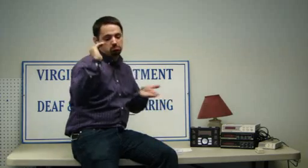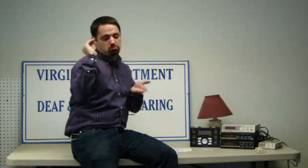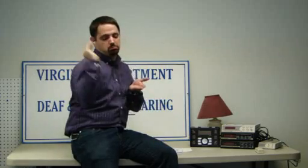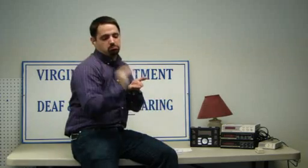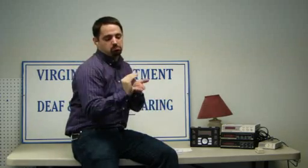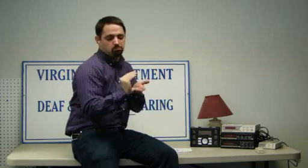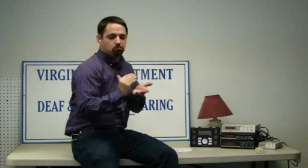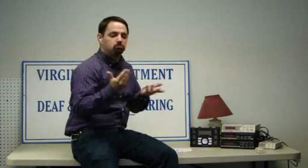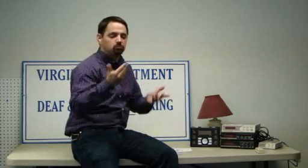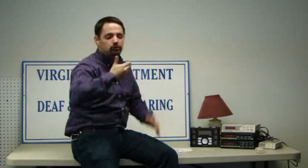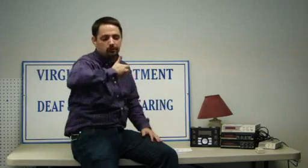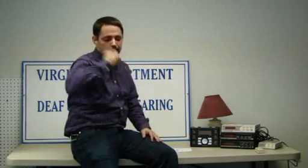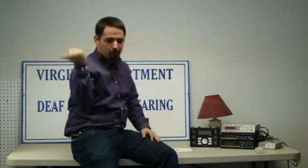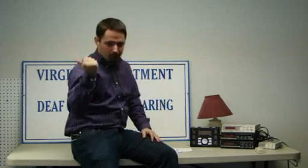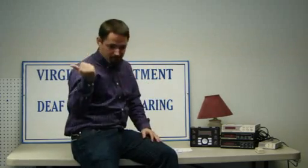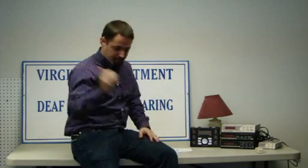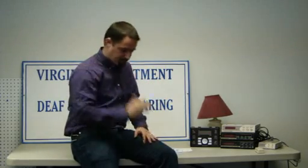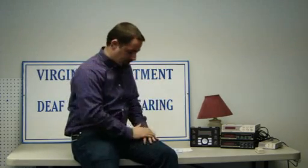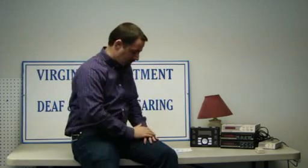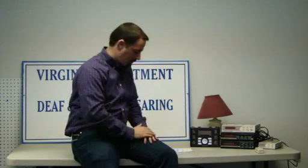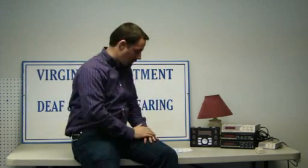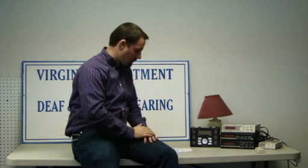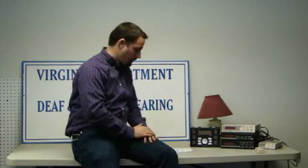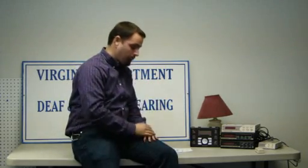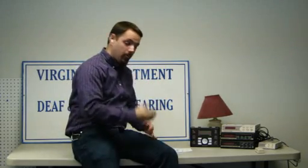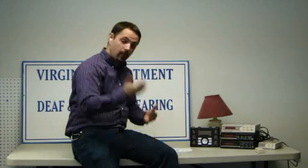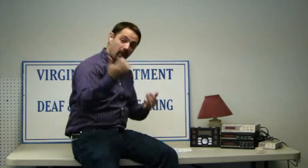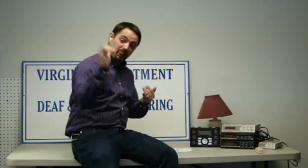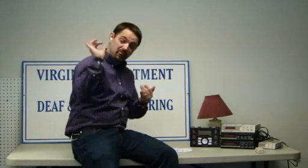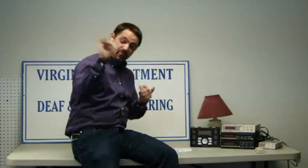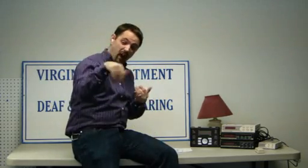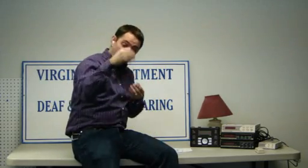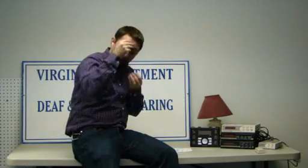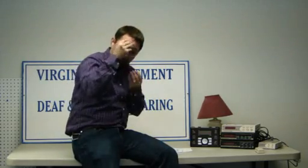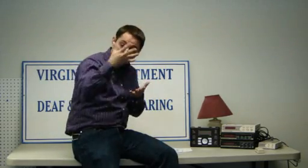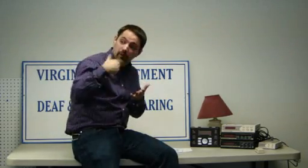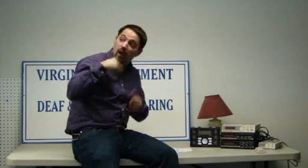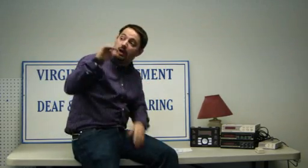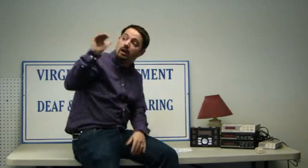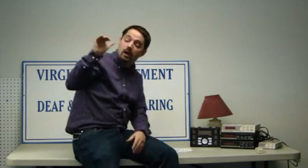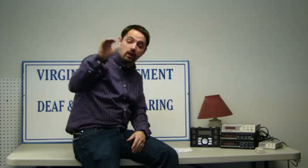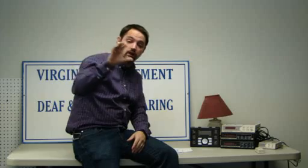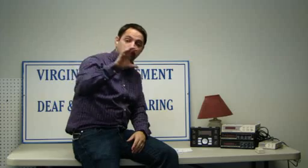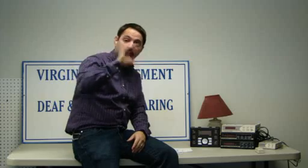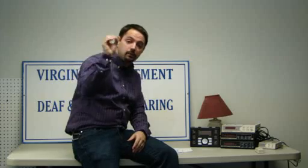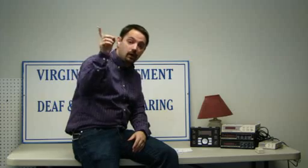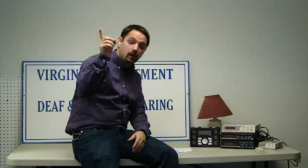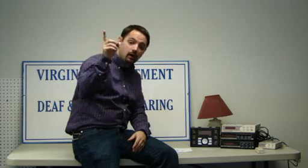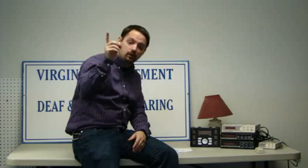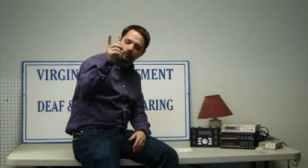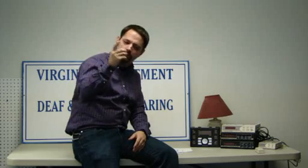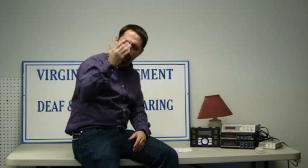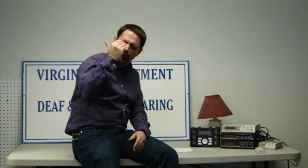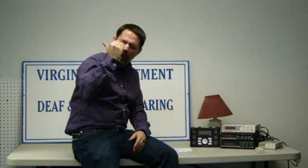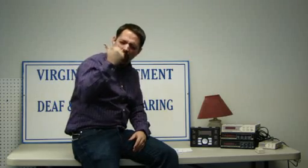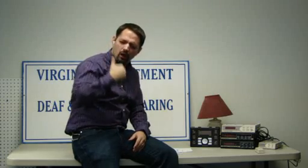10 flashes. Its less. Much better. That information I asked the company